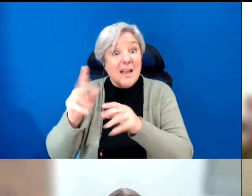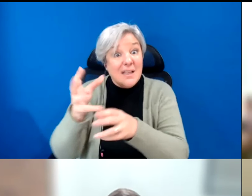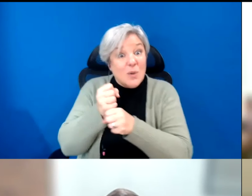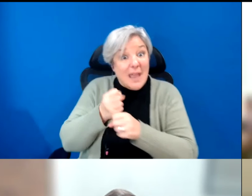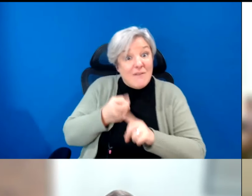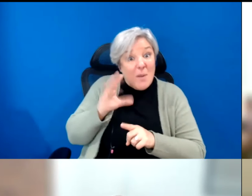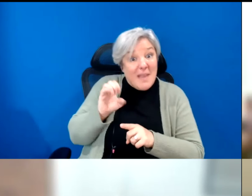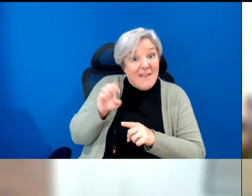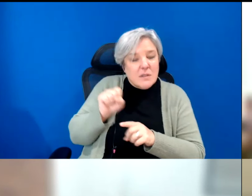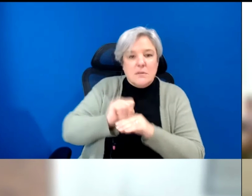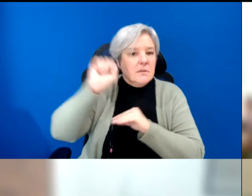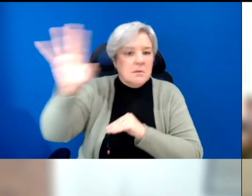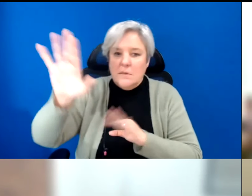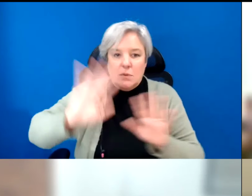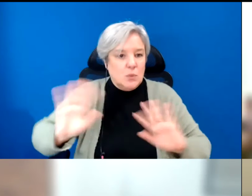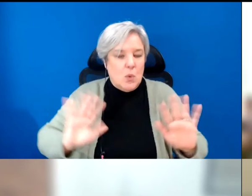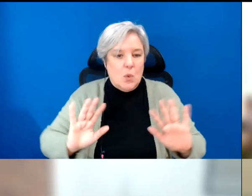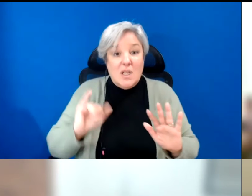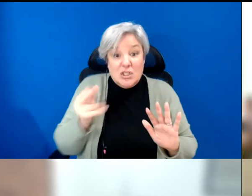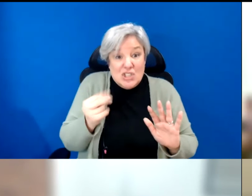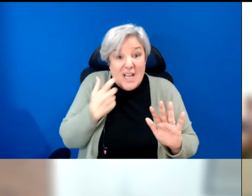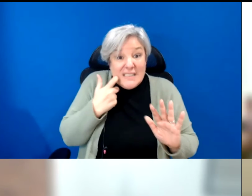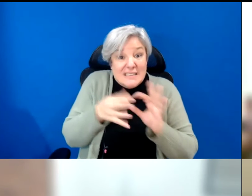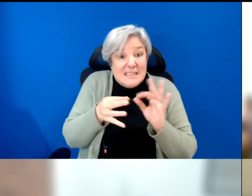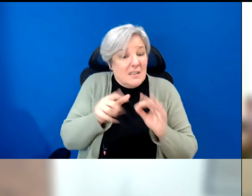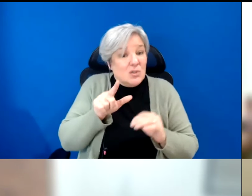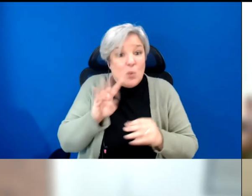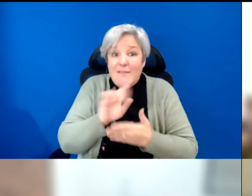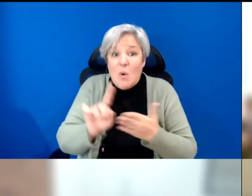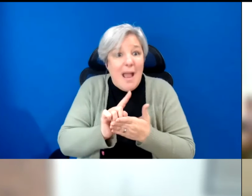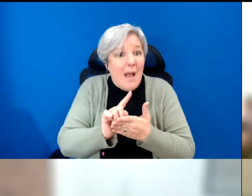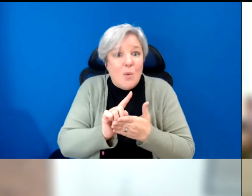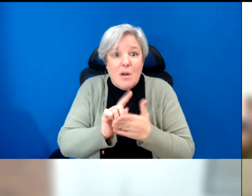because like Jon said, you know, it's only good for 24 hours and we can't open it.